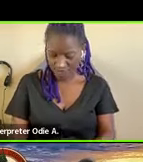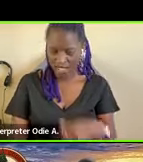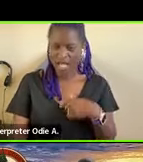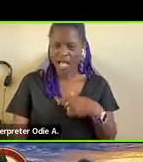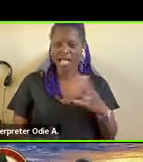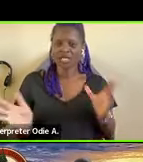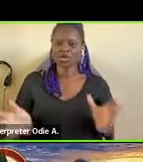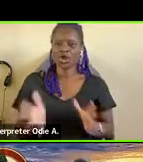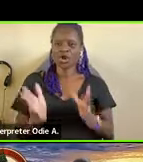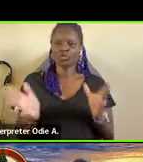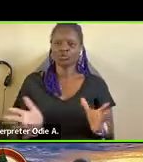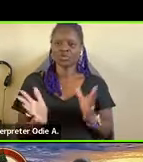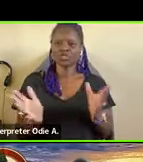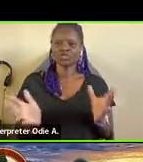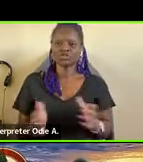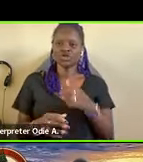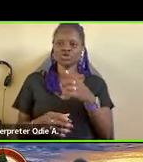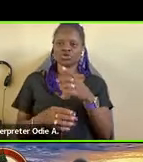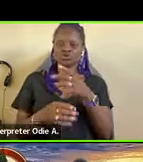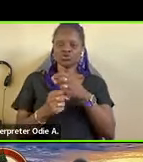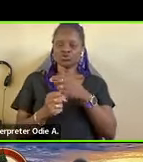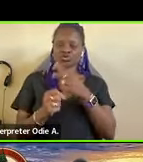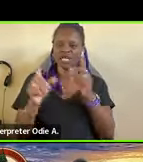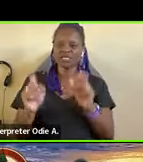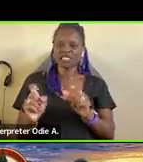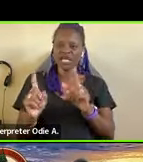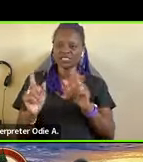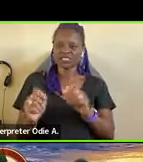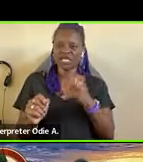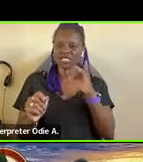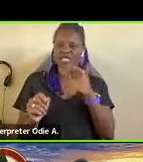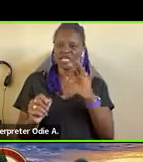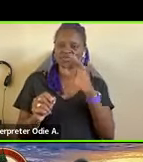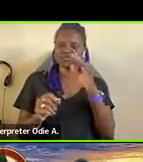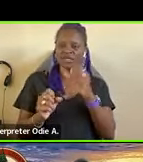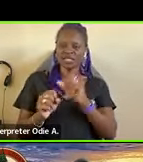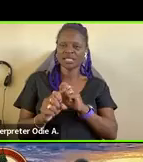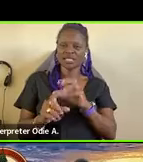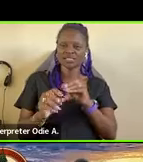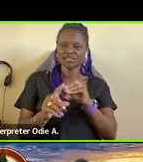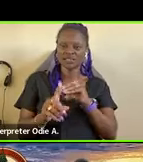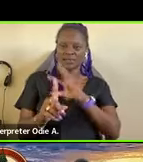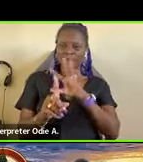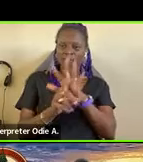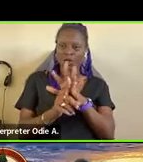if you have symptoms or have been exposed to a covered positive person. And if you test positive on an at home